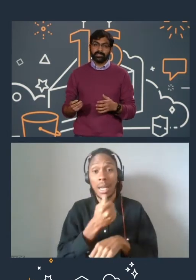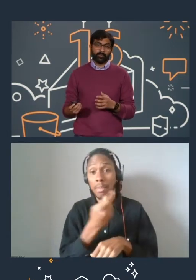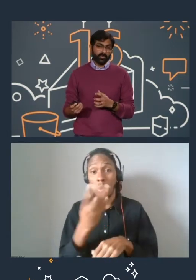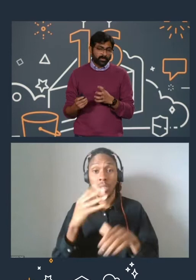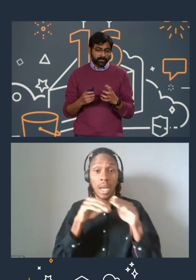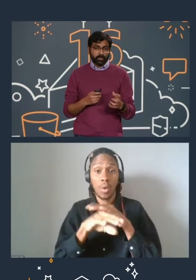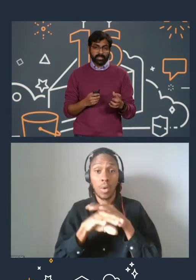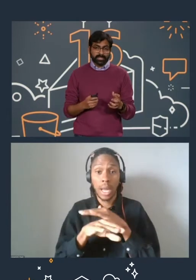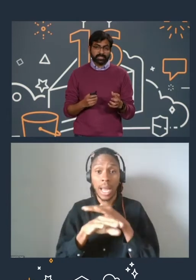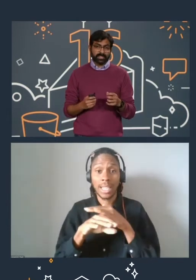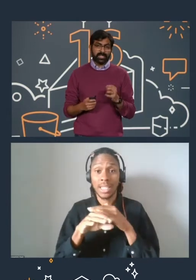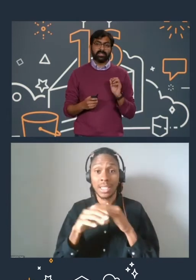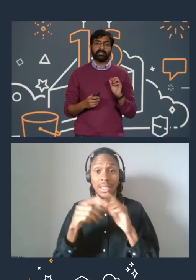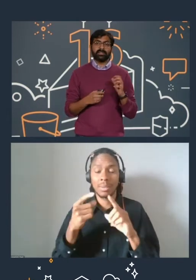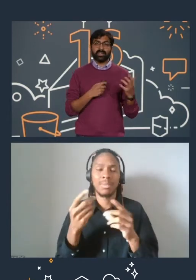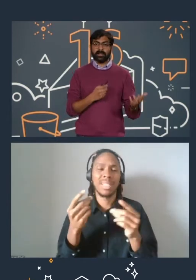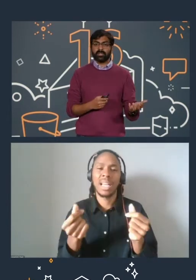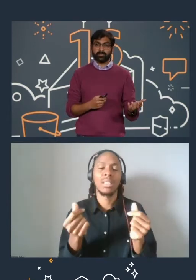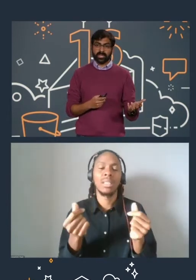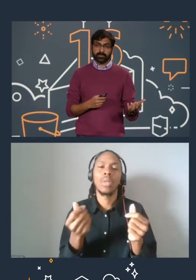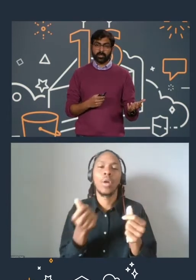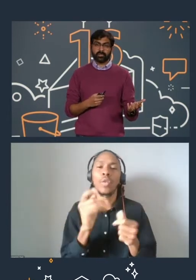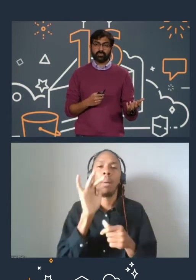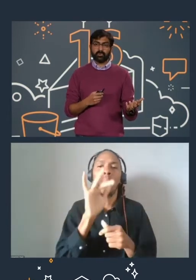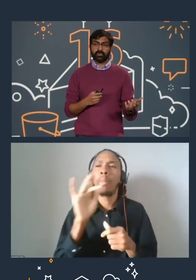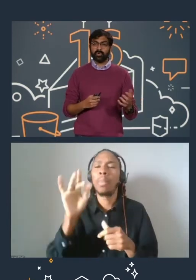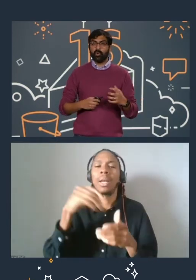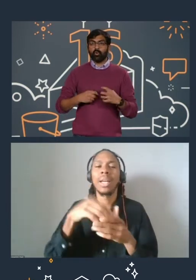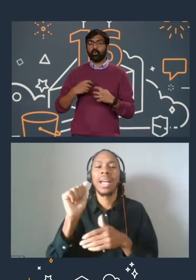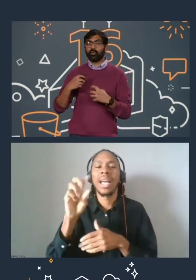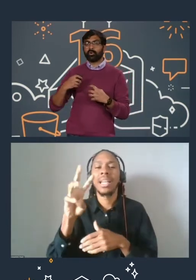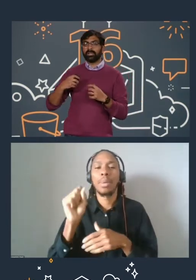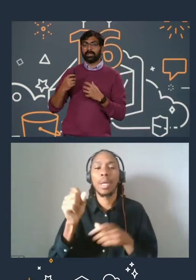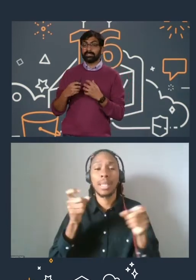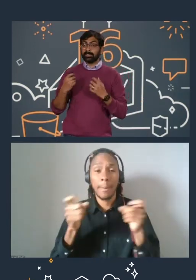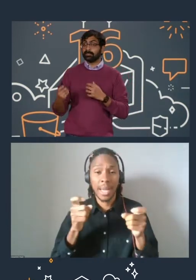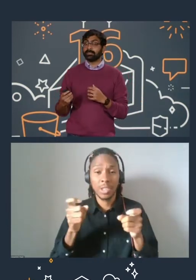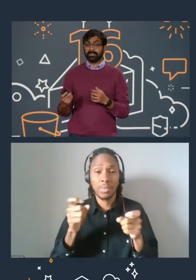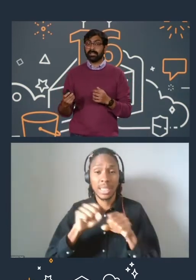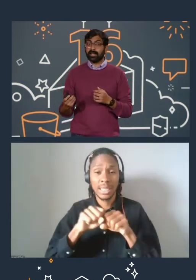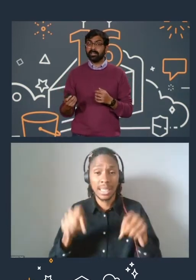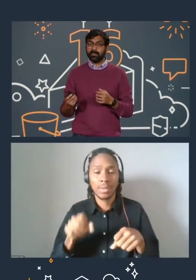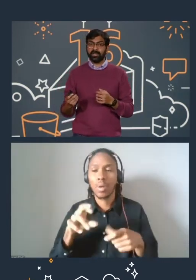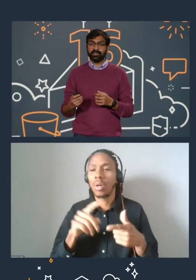So with a few clicks in the AWS management console or a single CLI command,